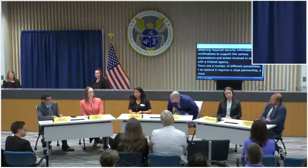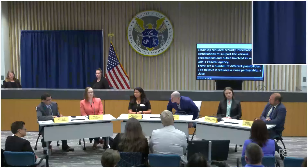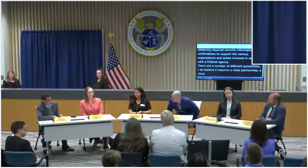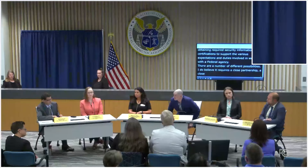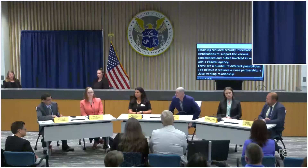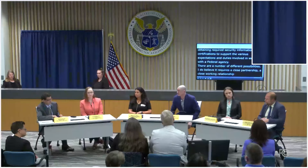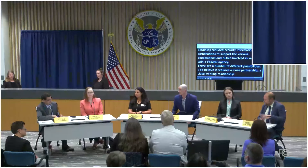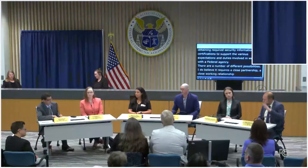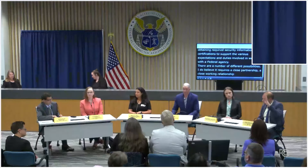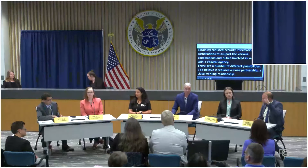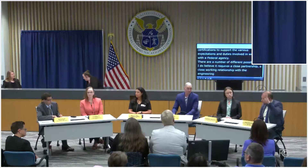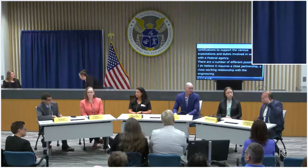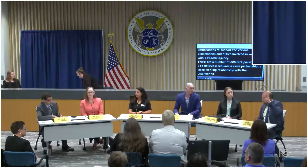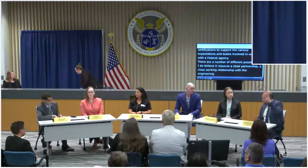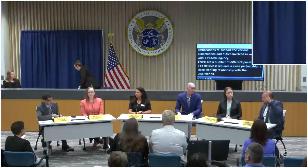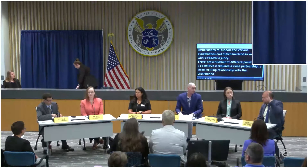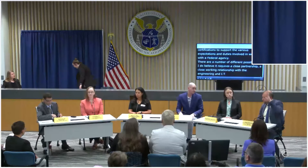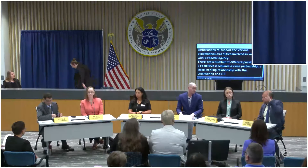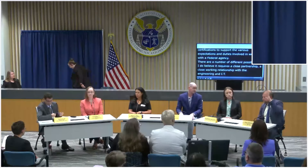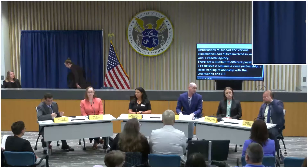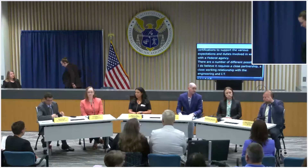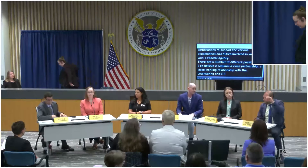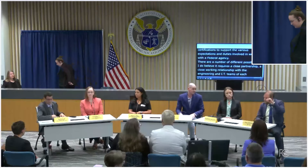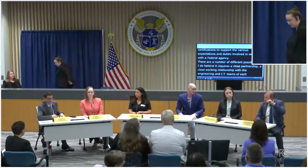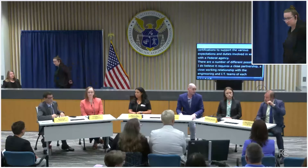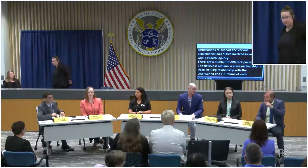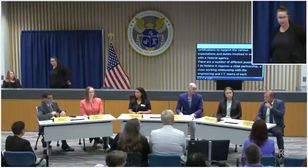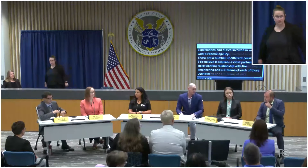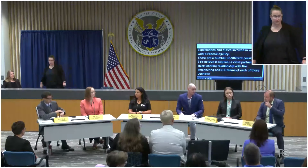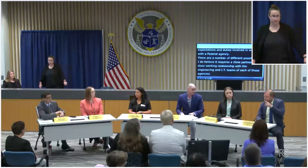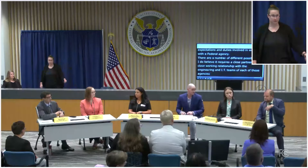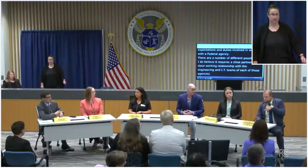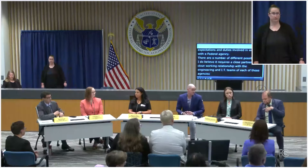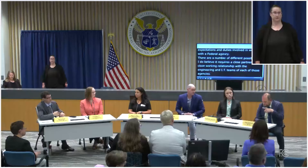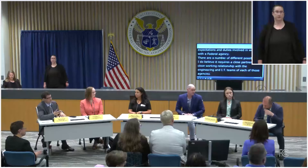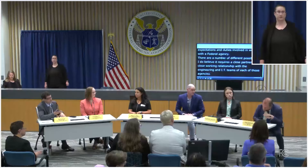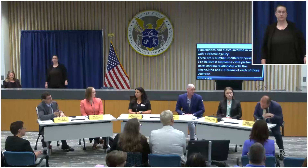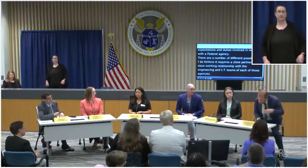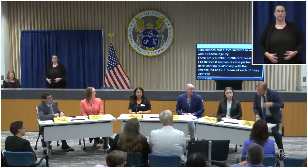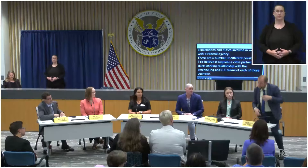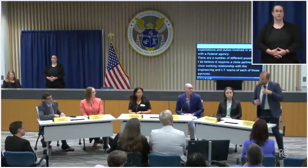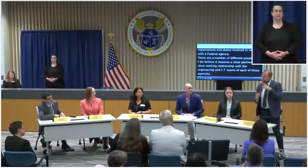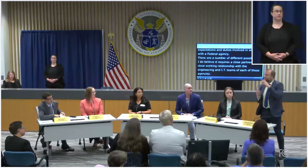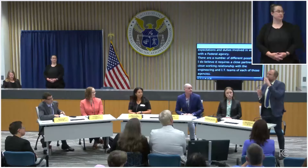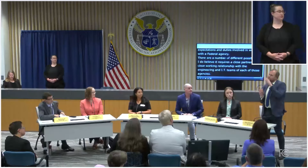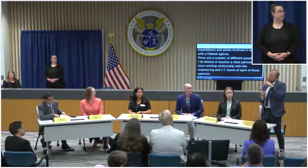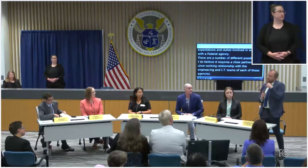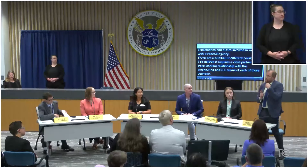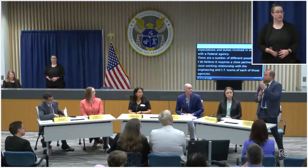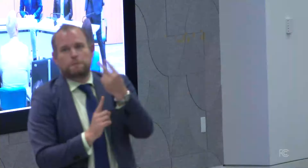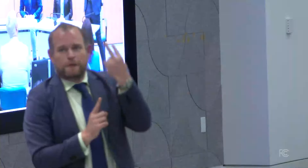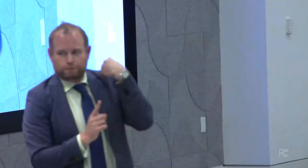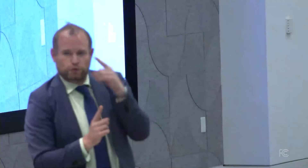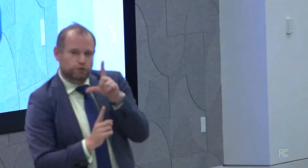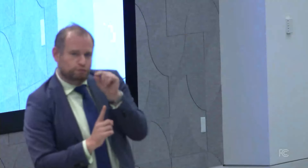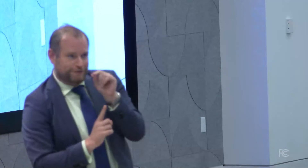CLOSE PARTNERSHIP, A CLOSE WORKING RELATIONSHIP WITH THE ENGINEERING AND I.T. TEAMS OF EACH OF THOSE AGENCIES.